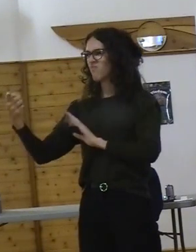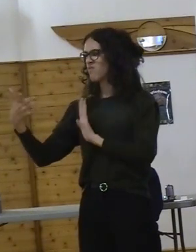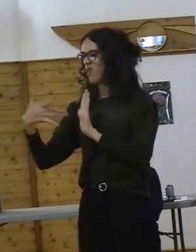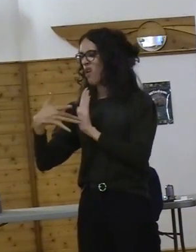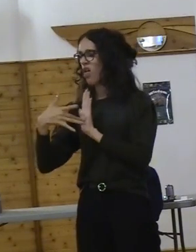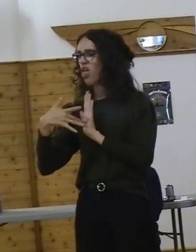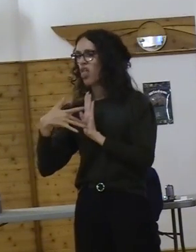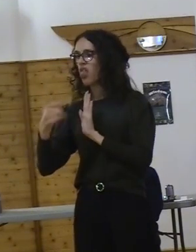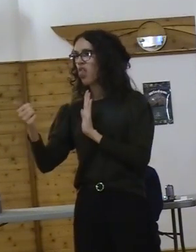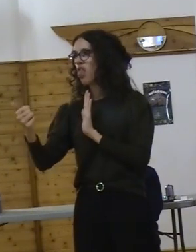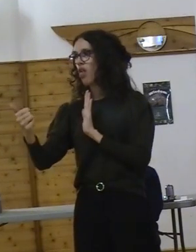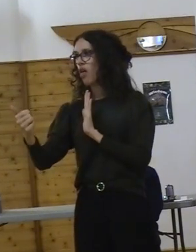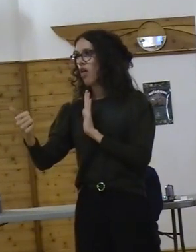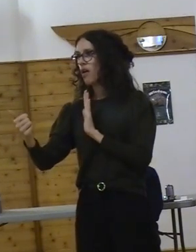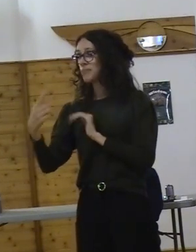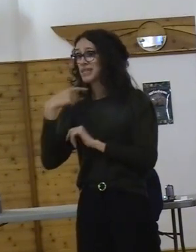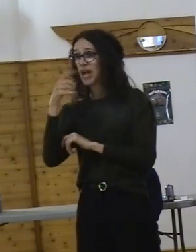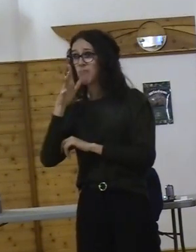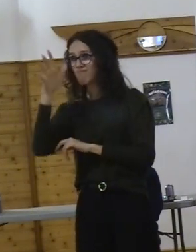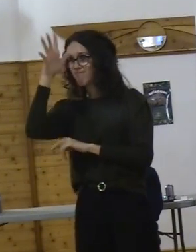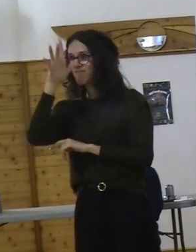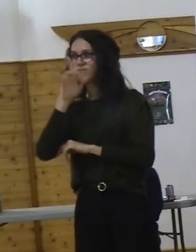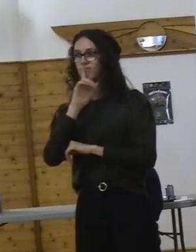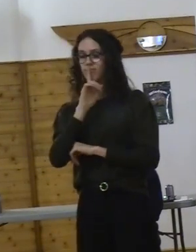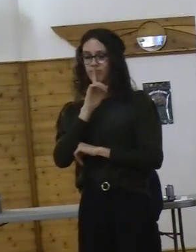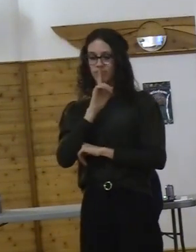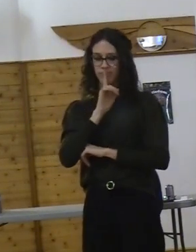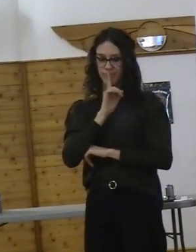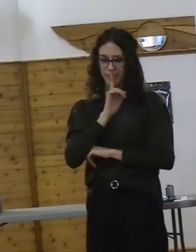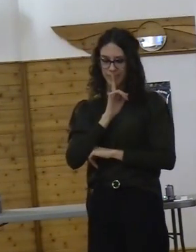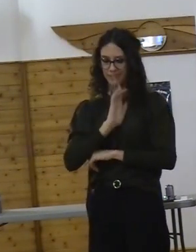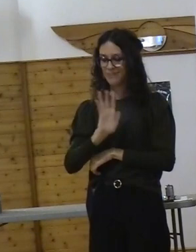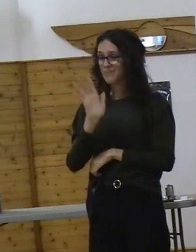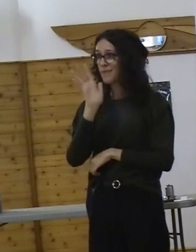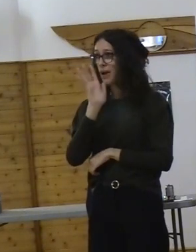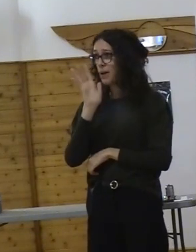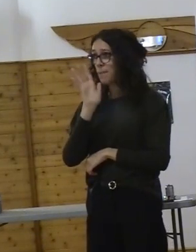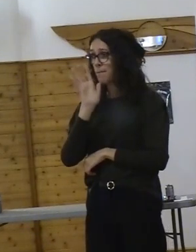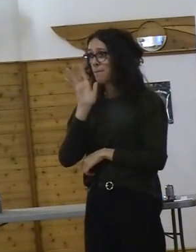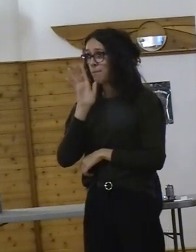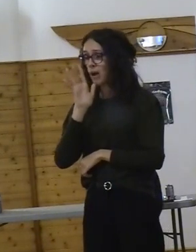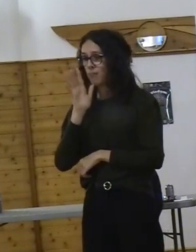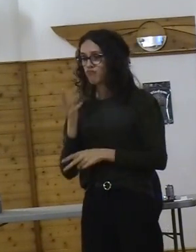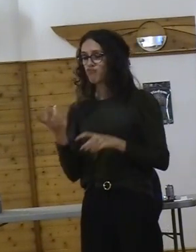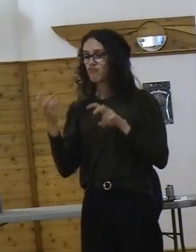I was eleven when my mother couldn't pay the cab. The driver locked the doors on us and my mom kicked the door open.